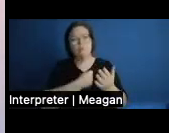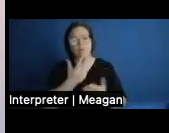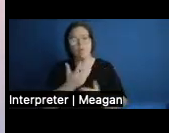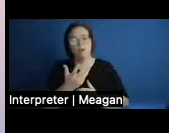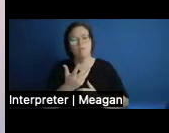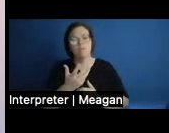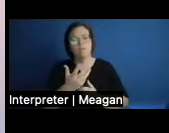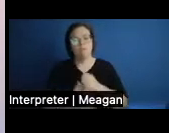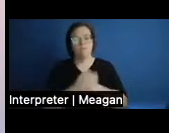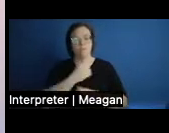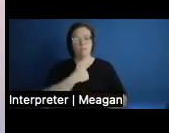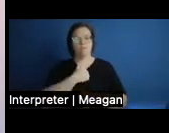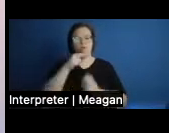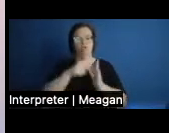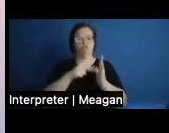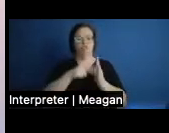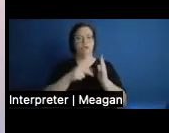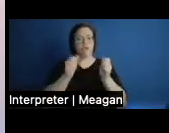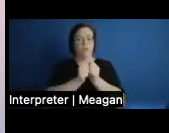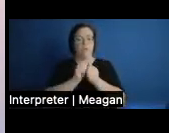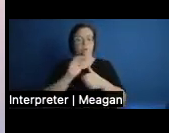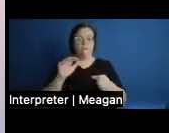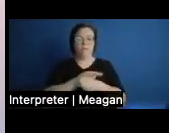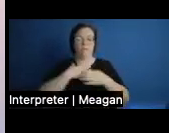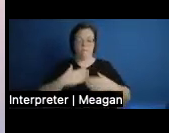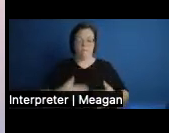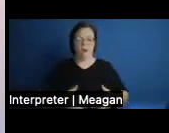read, in a lot of ways, with our entire body and become more aware of it as we're reading.